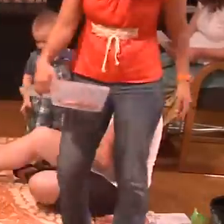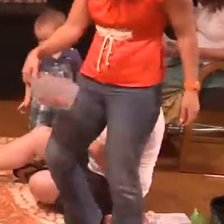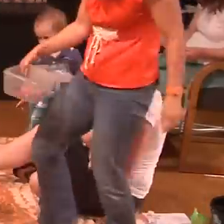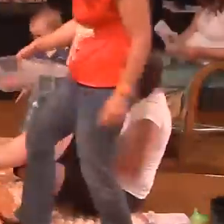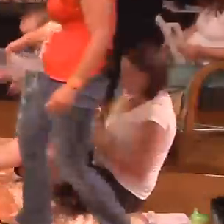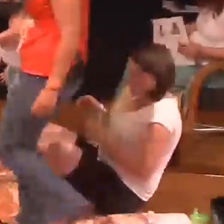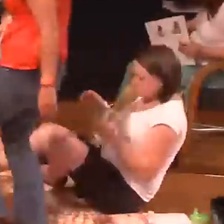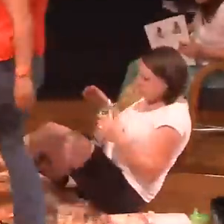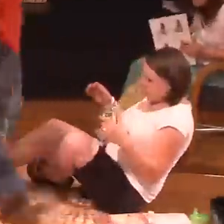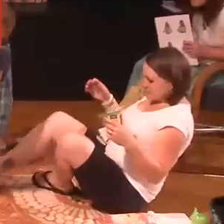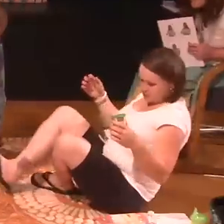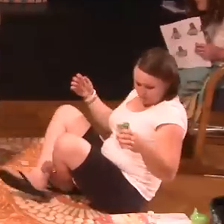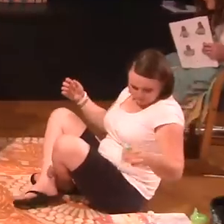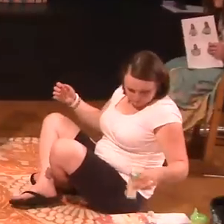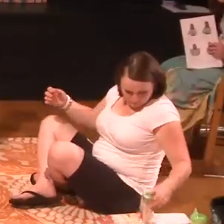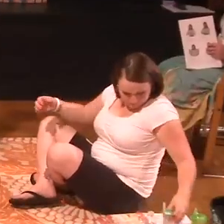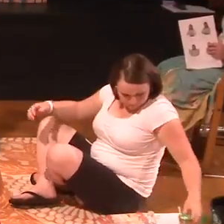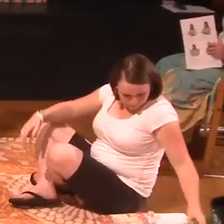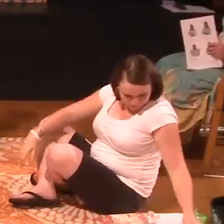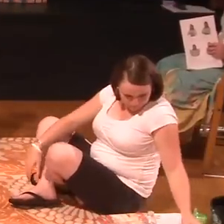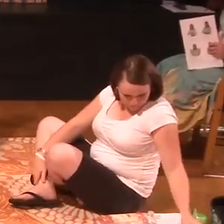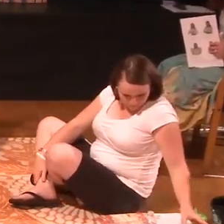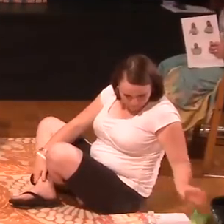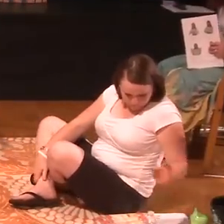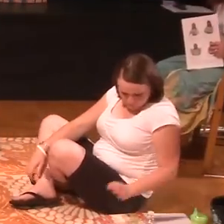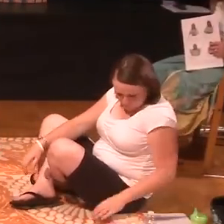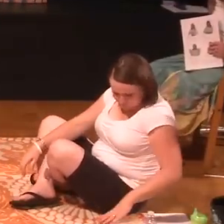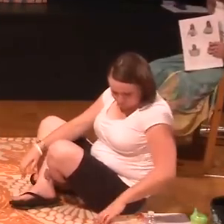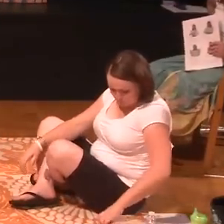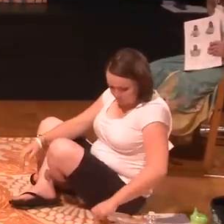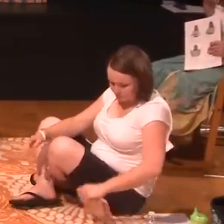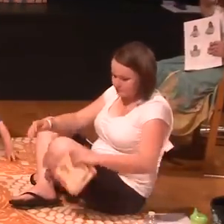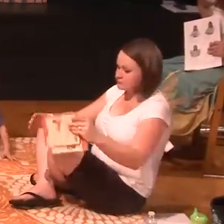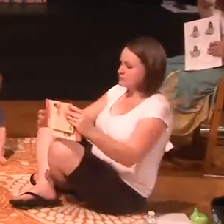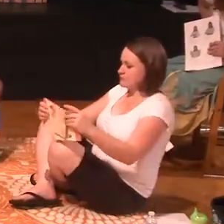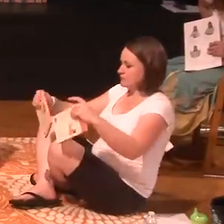And maybe we don't dance on the rug, . Then we won't have crackers and cereal.